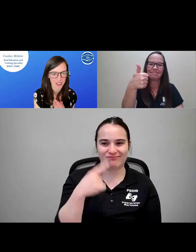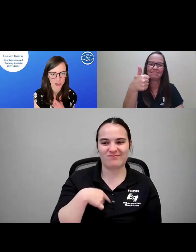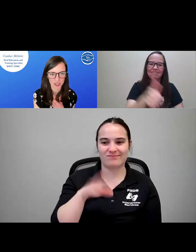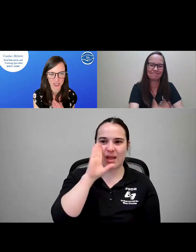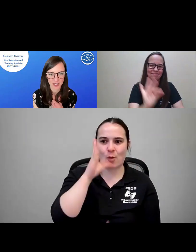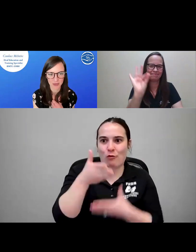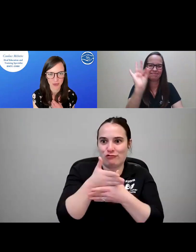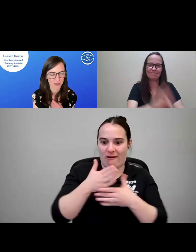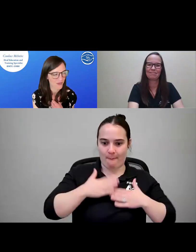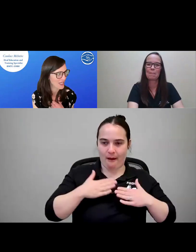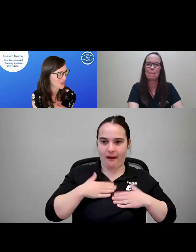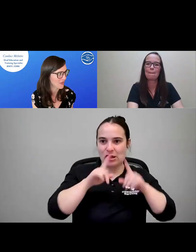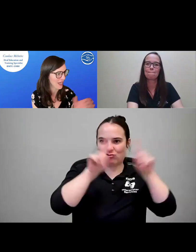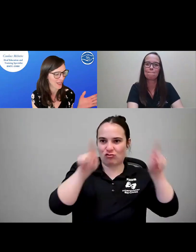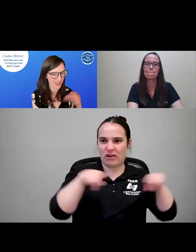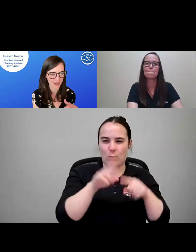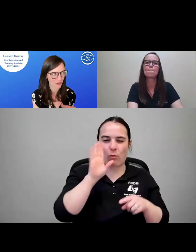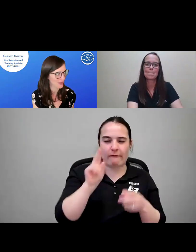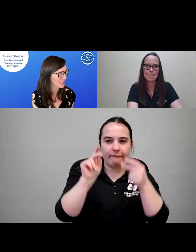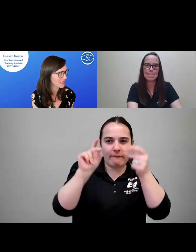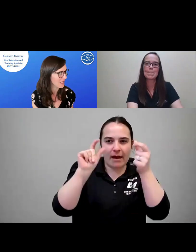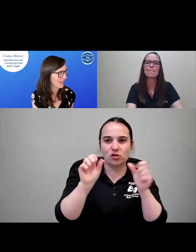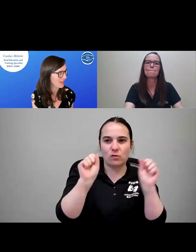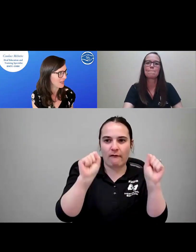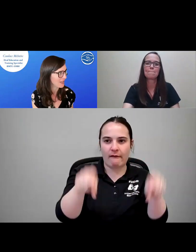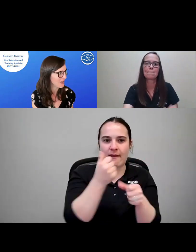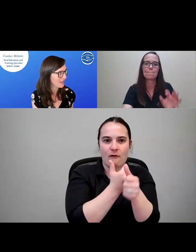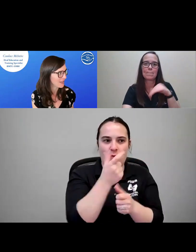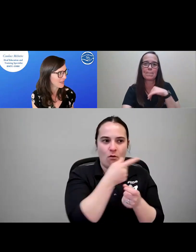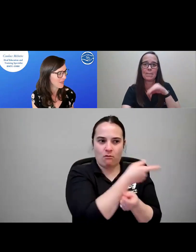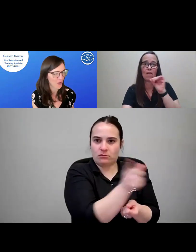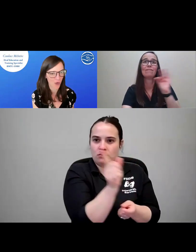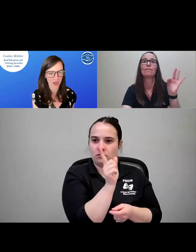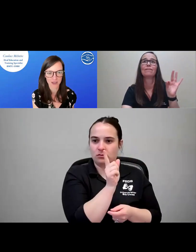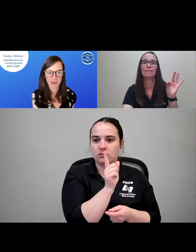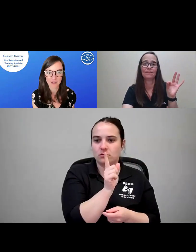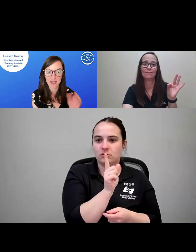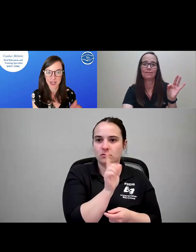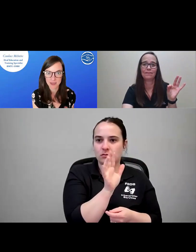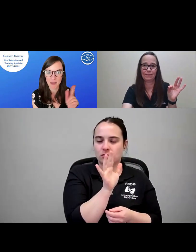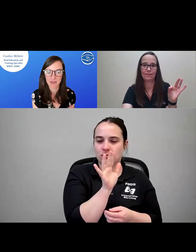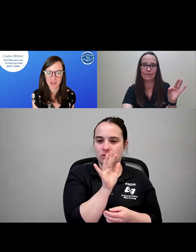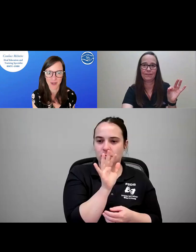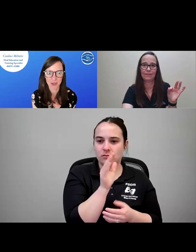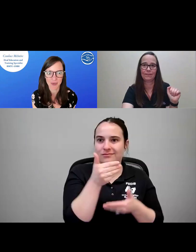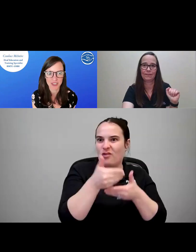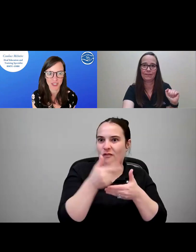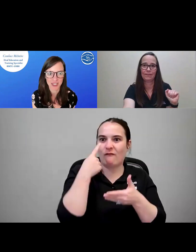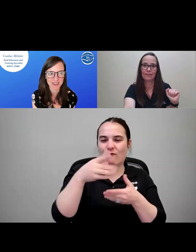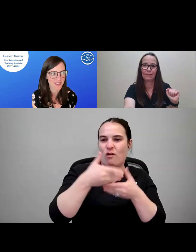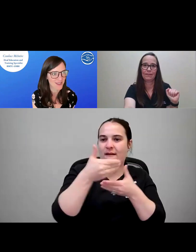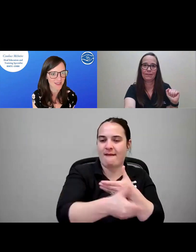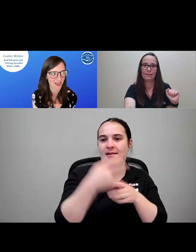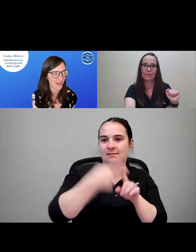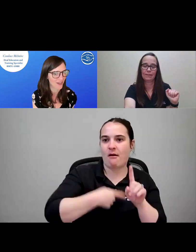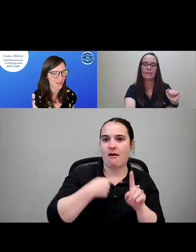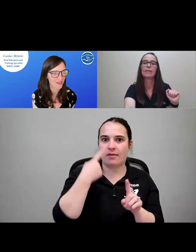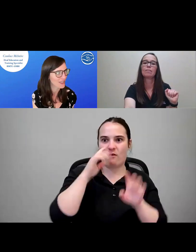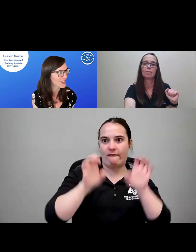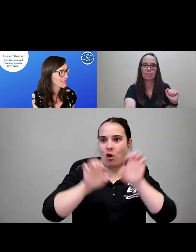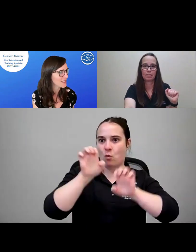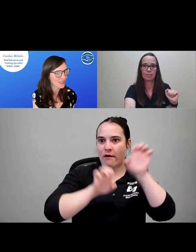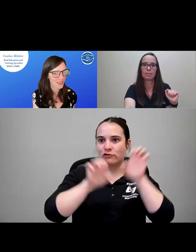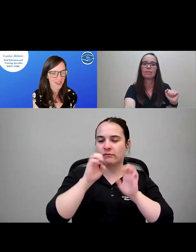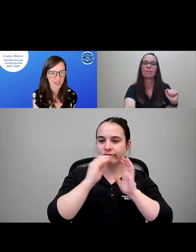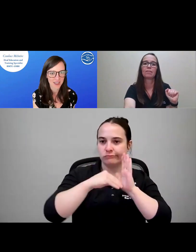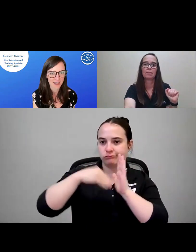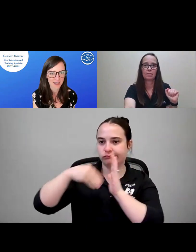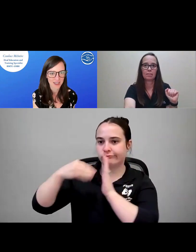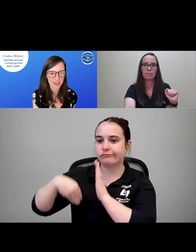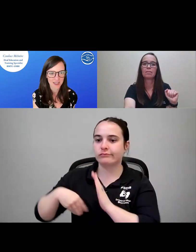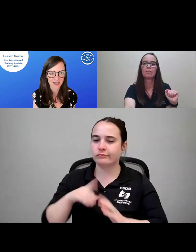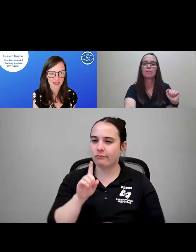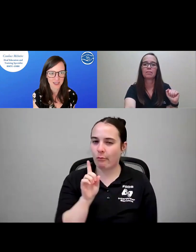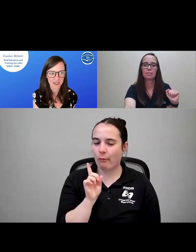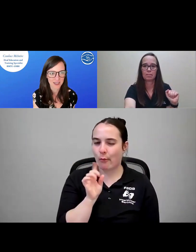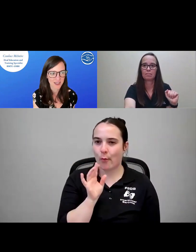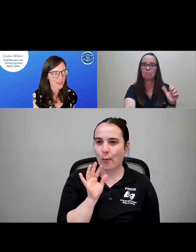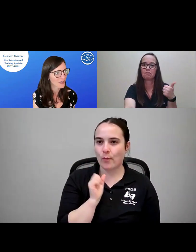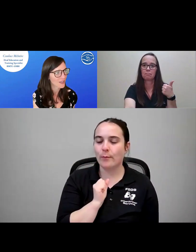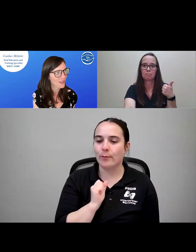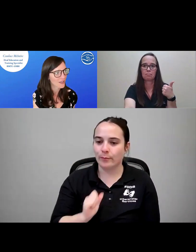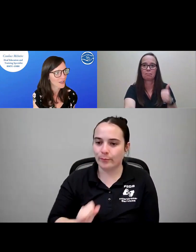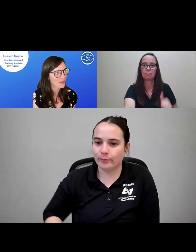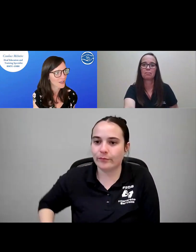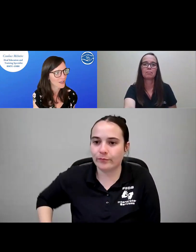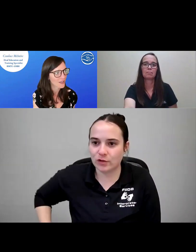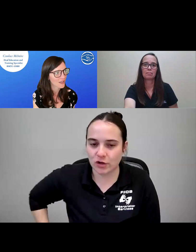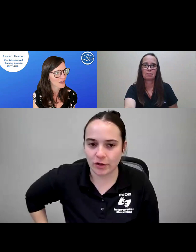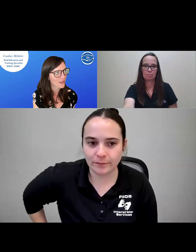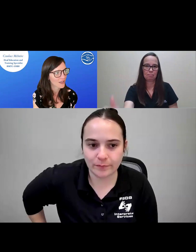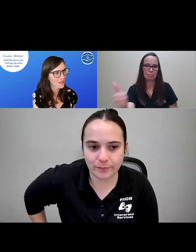my screen real fast so that I can get everyone's uh the info on next month in the evaluation.